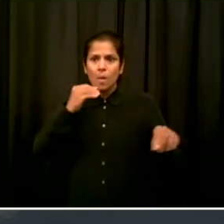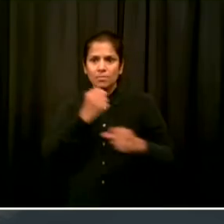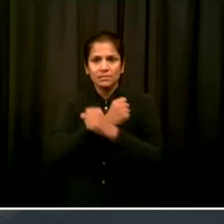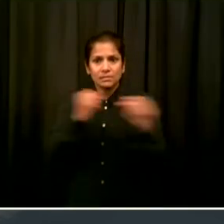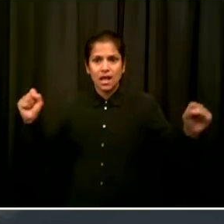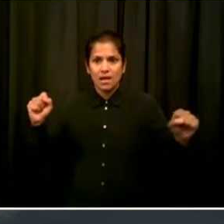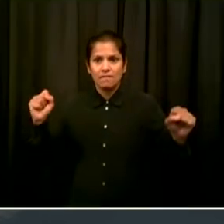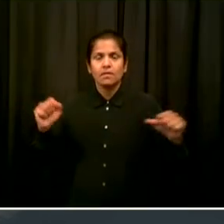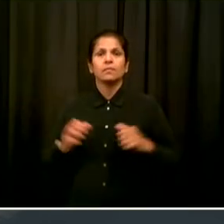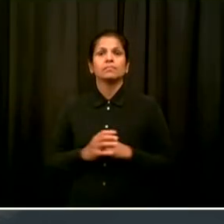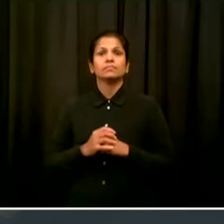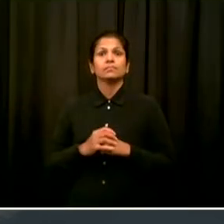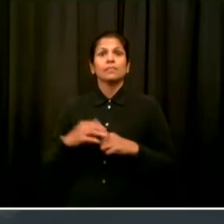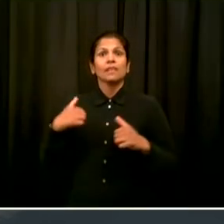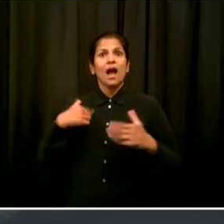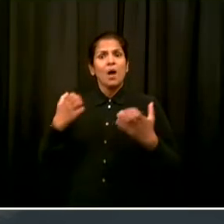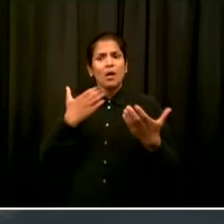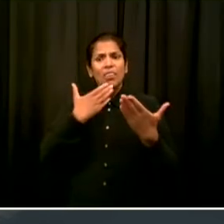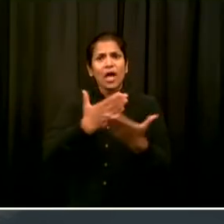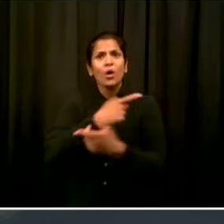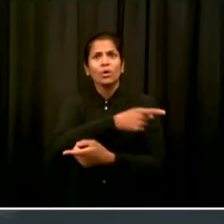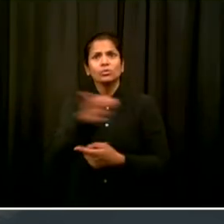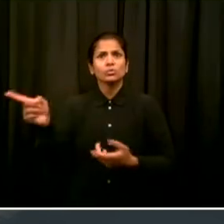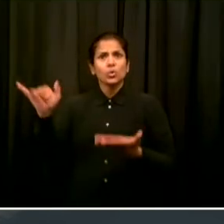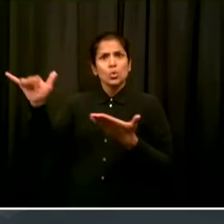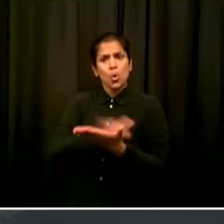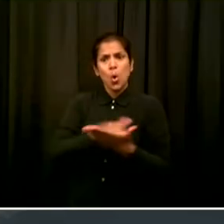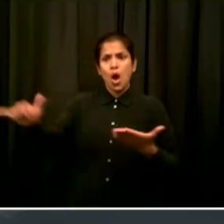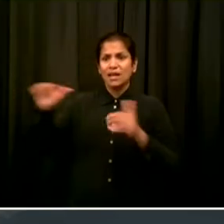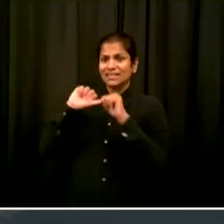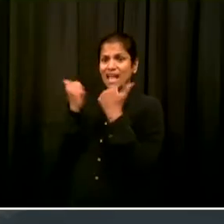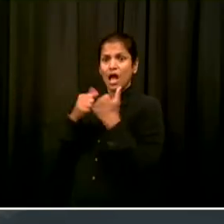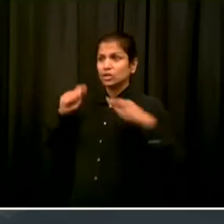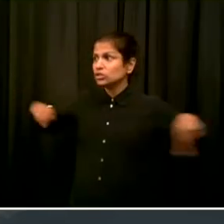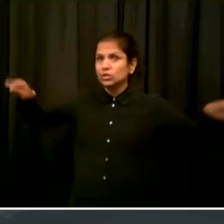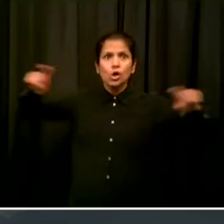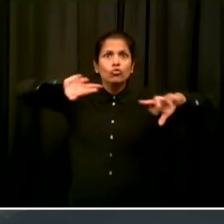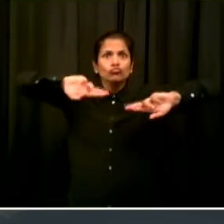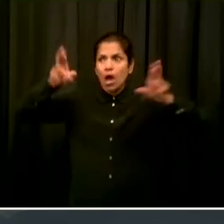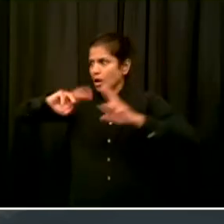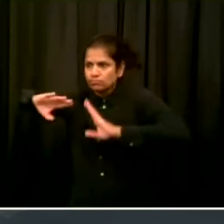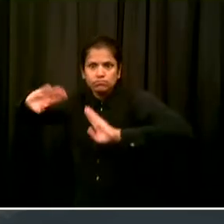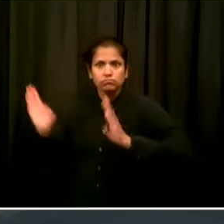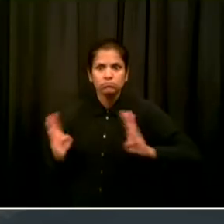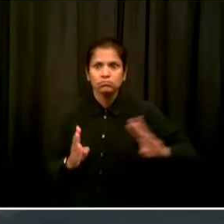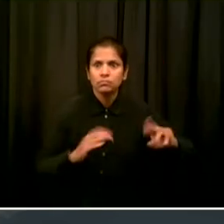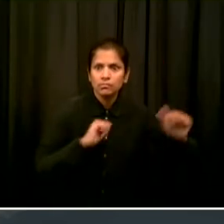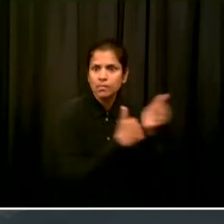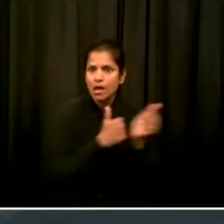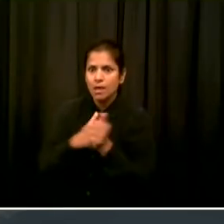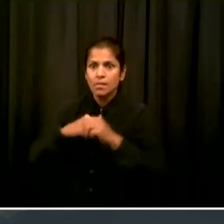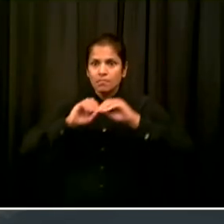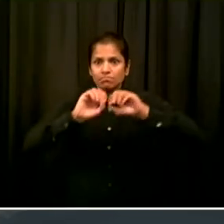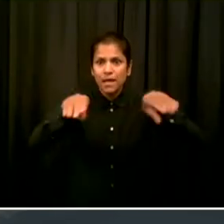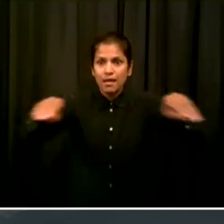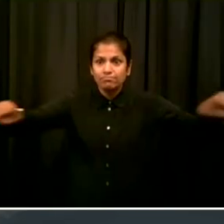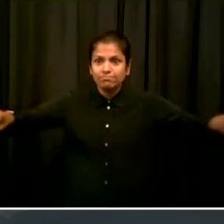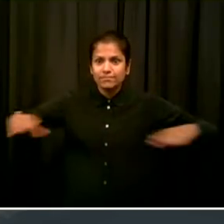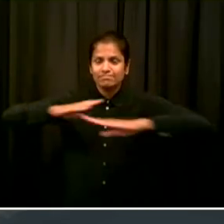A LOT. TAKE IT SERIOUSLY, YOU WILL AHER FROM THE COMMISSIONER SOME PRECAUTIONS TTAO K E.